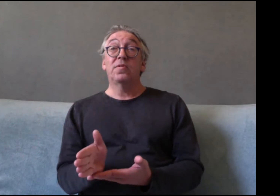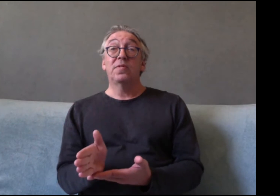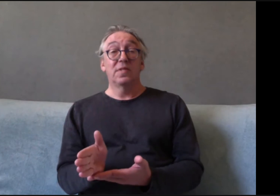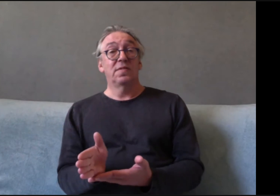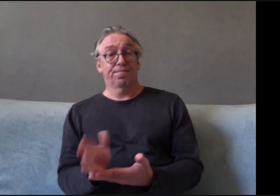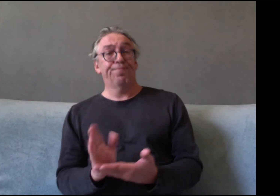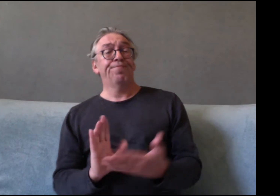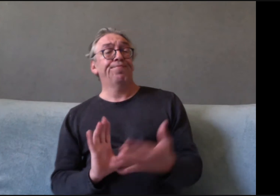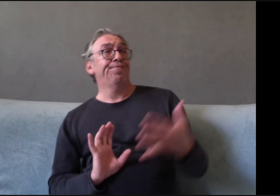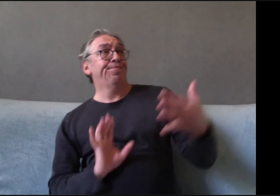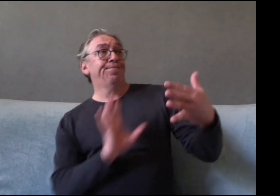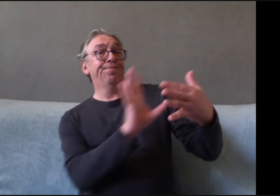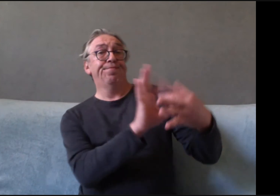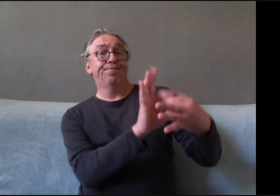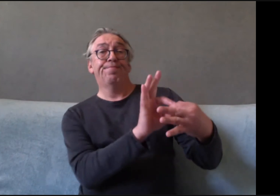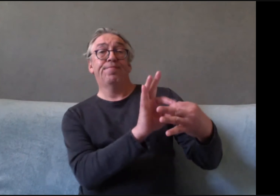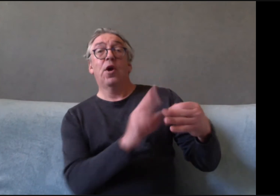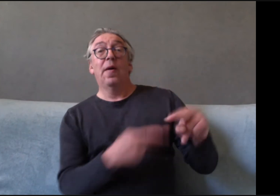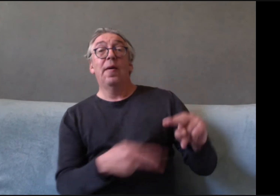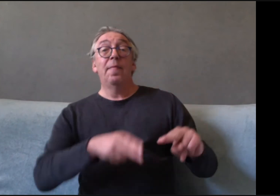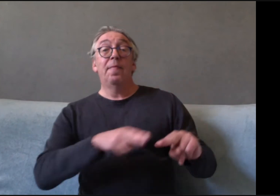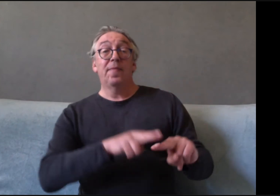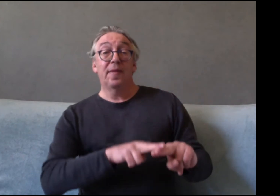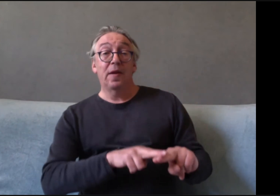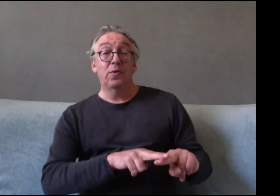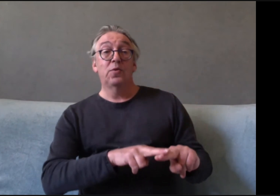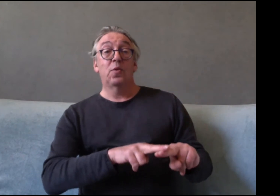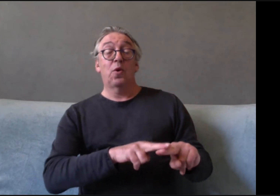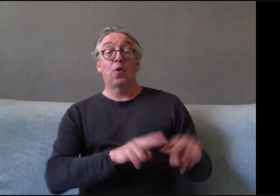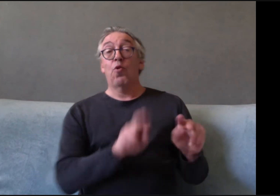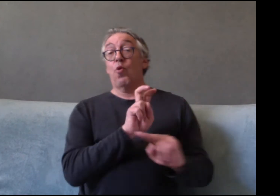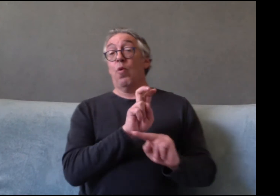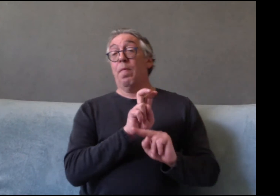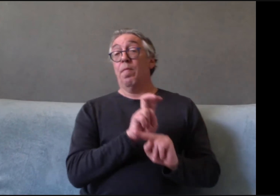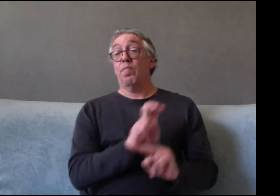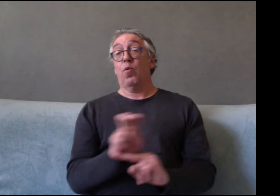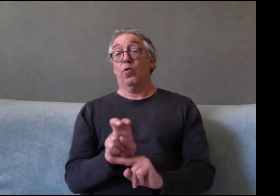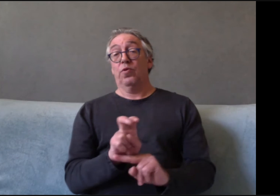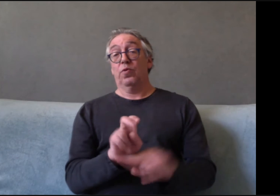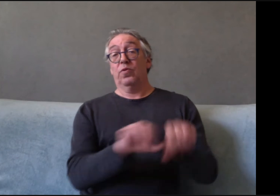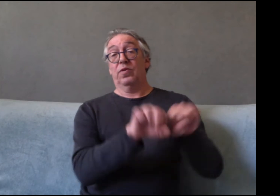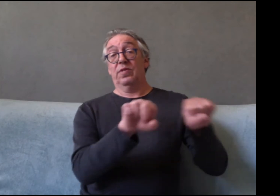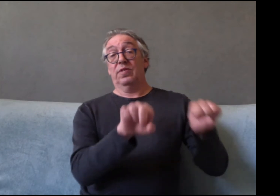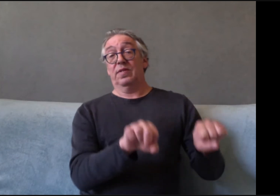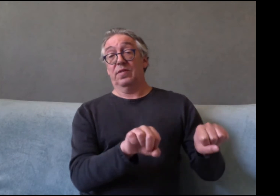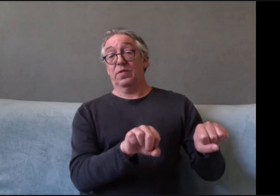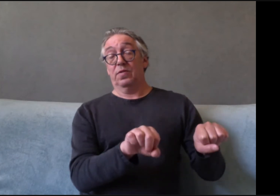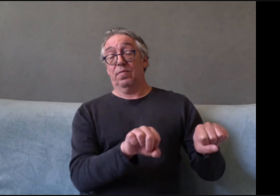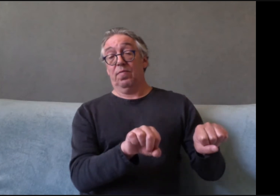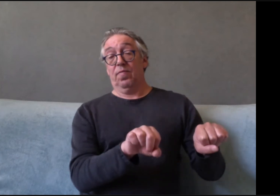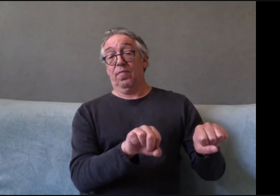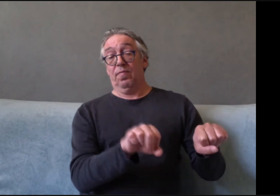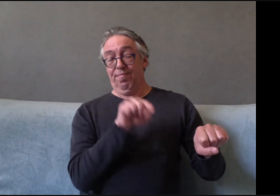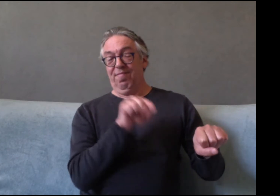that are competent on the basis of The Convention Against Torture. Because this produce more attention on the field.